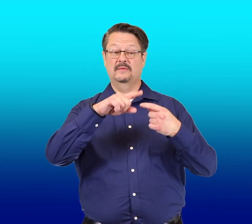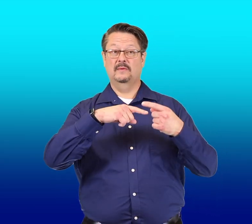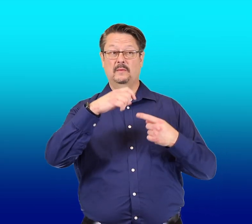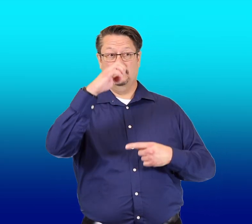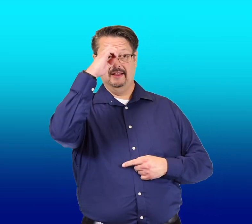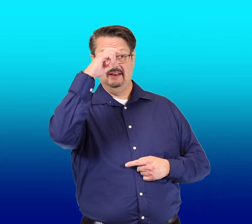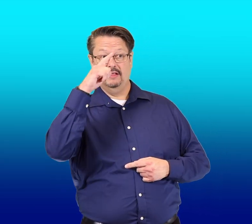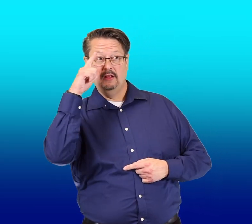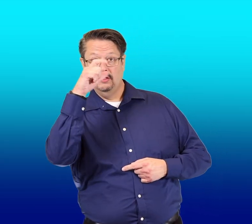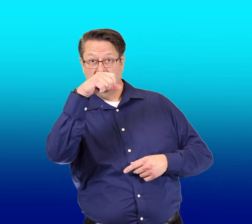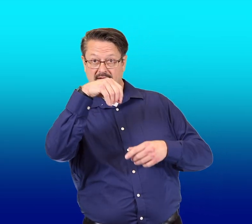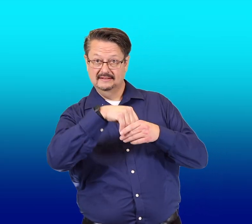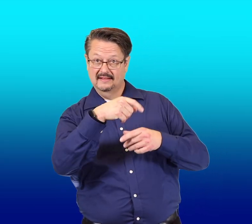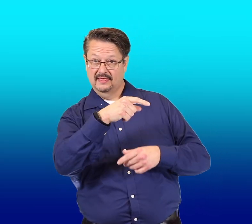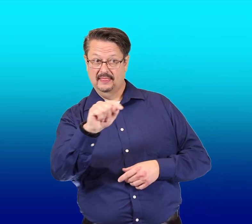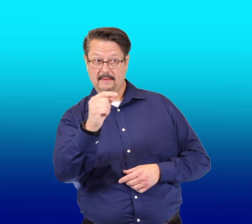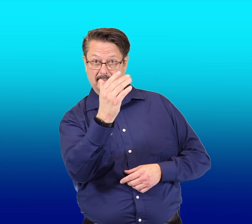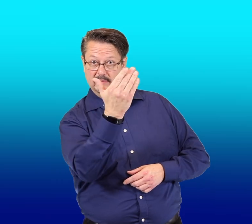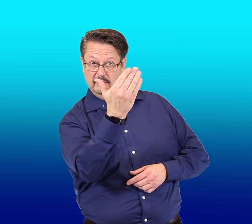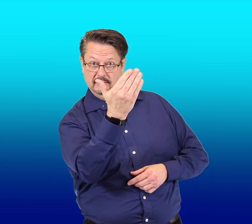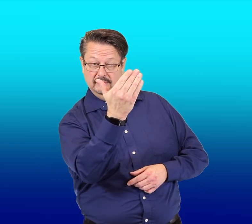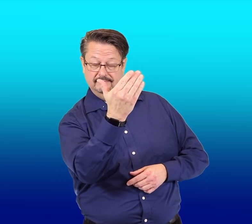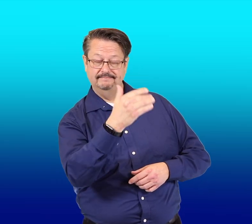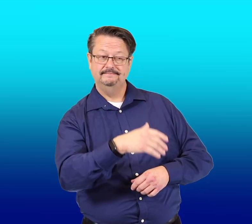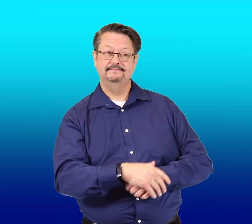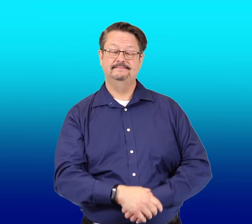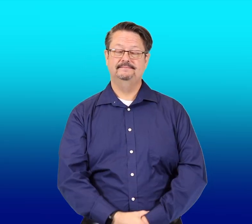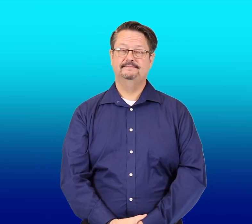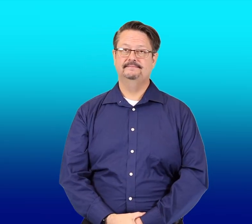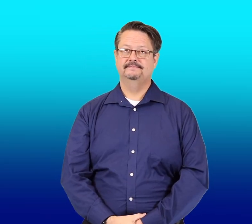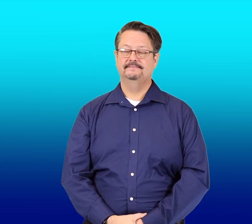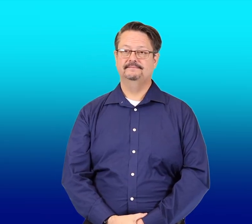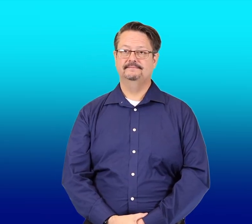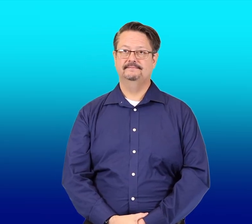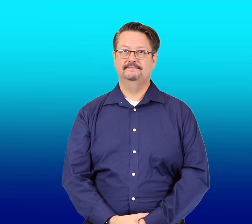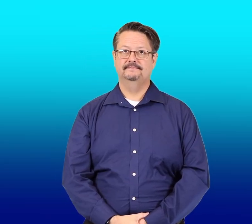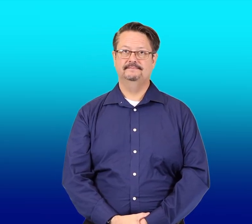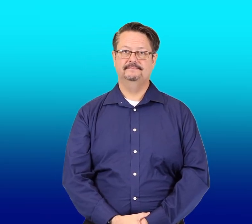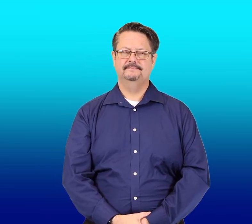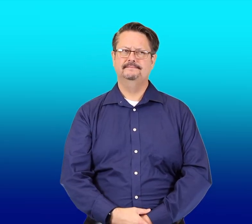When he looks into the mirror,